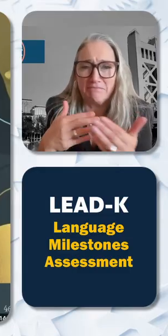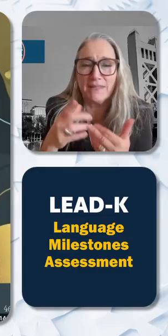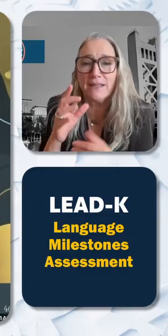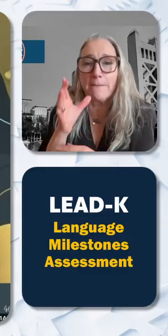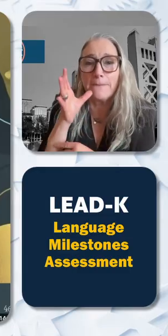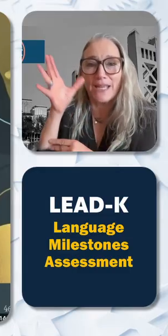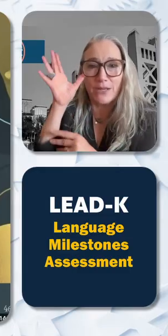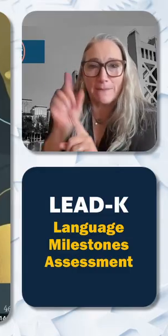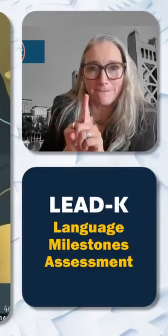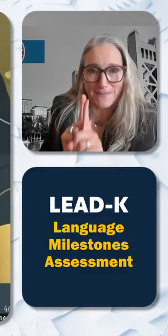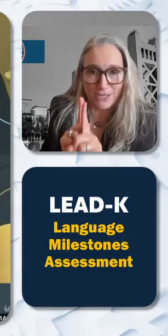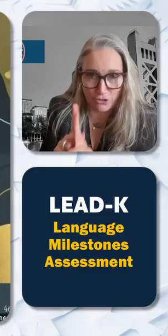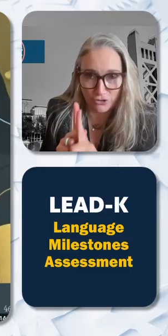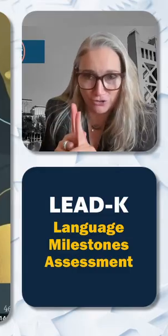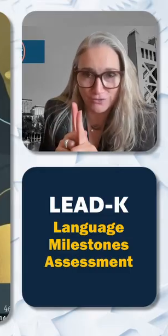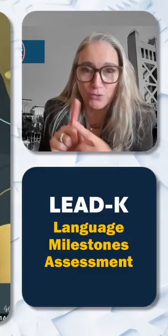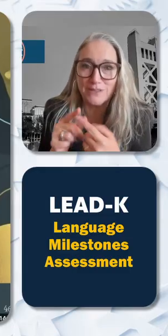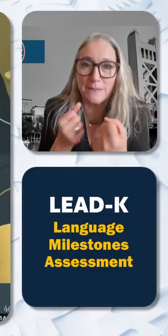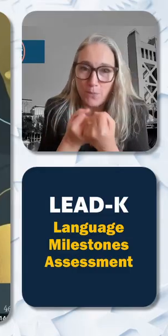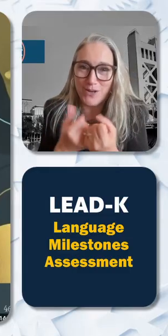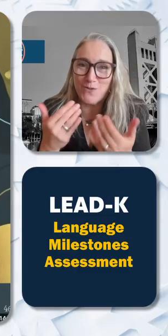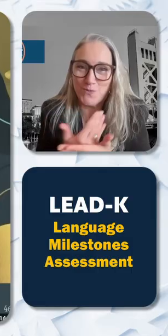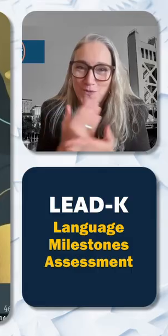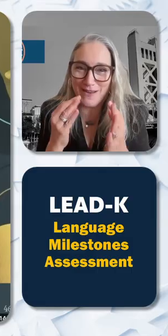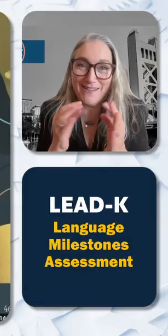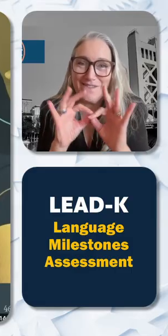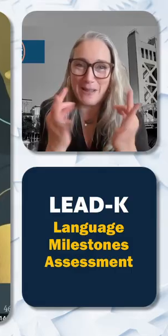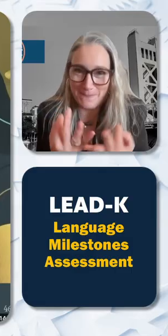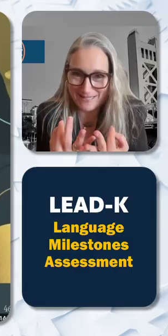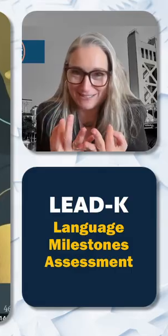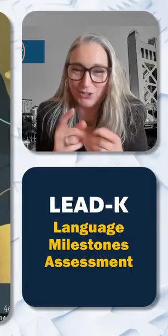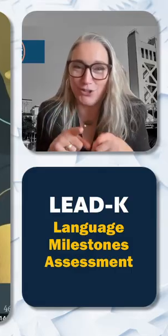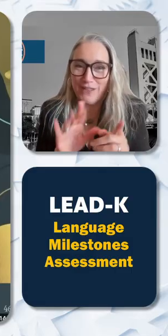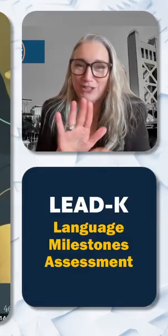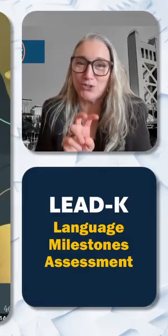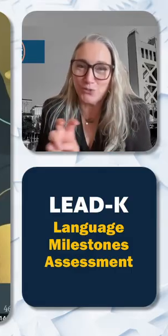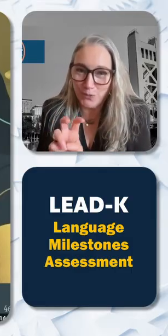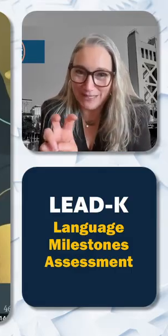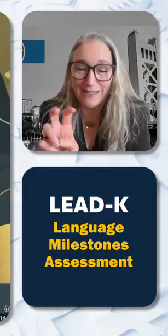Also, you would provide parent mentors.